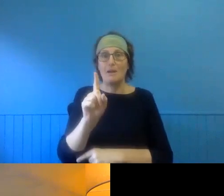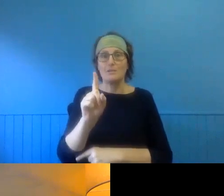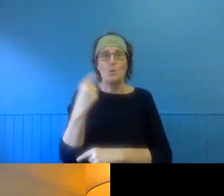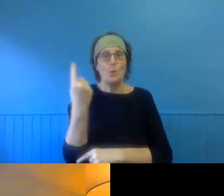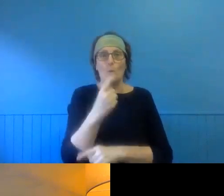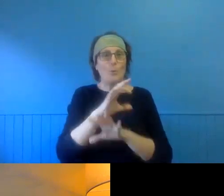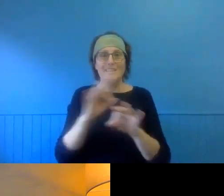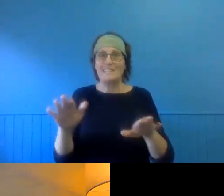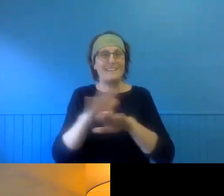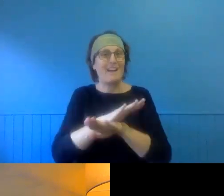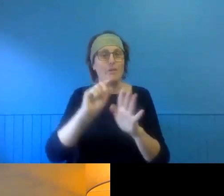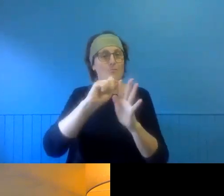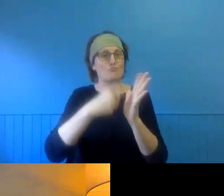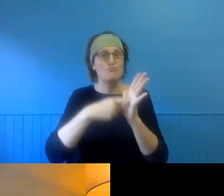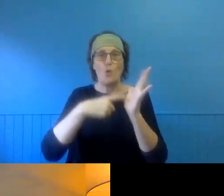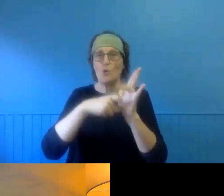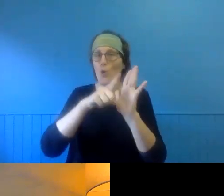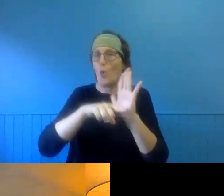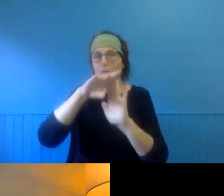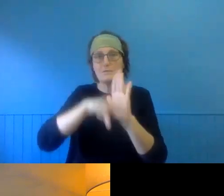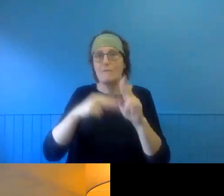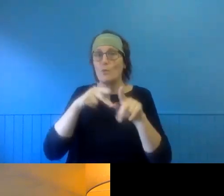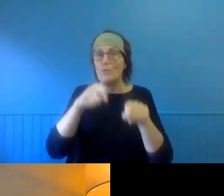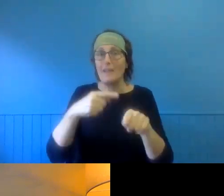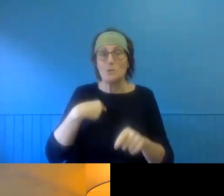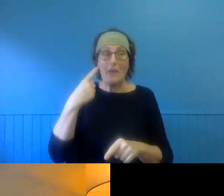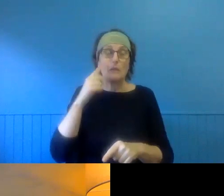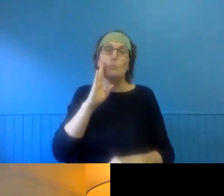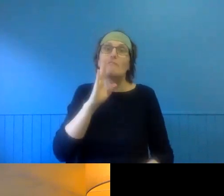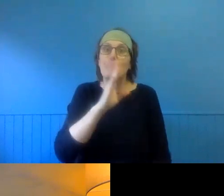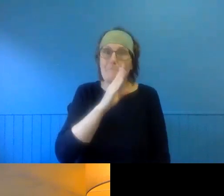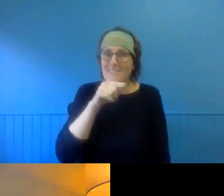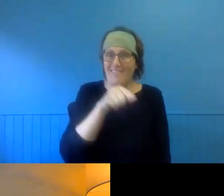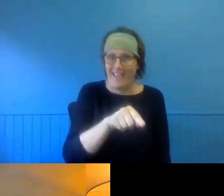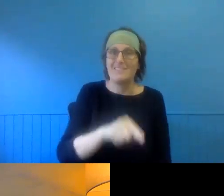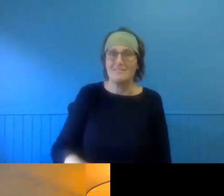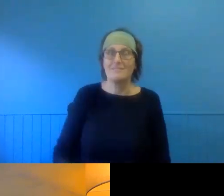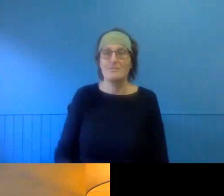as a protocol. I think that was an oversight. My suggestion would be